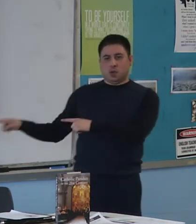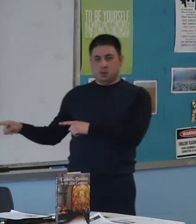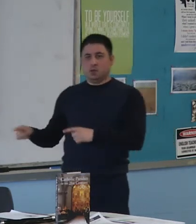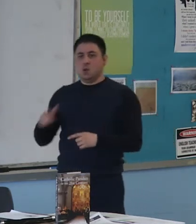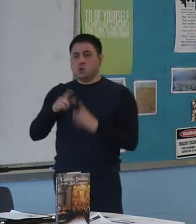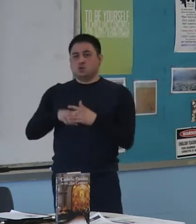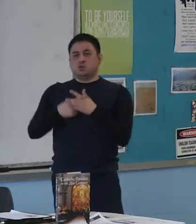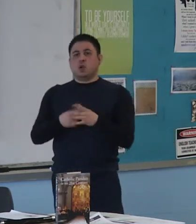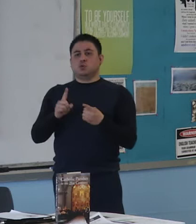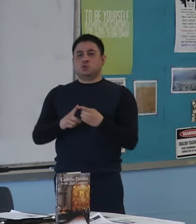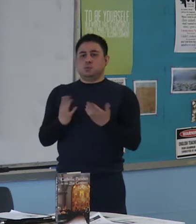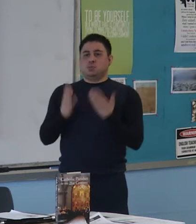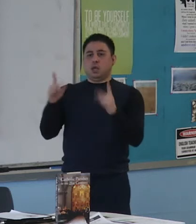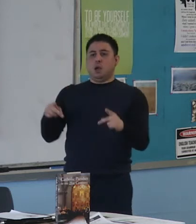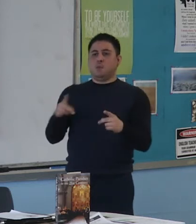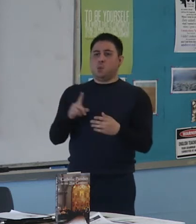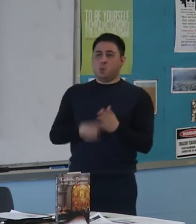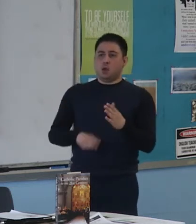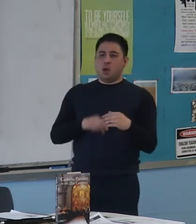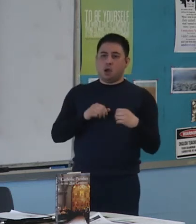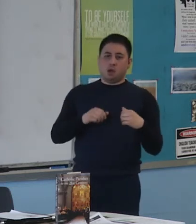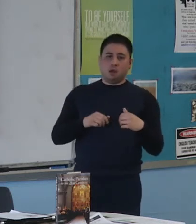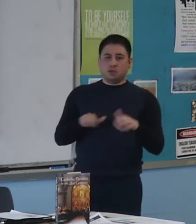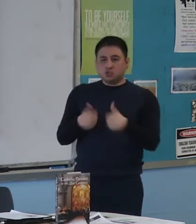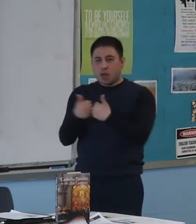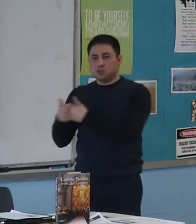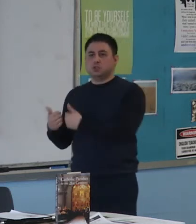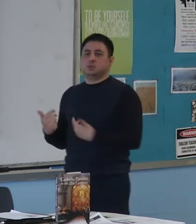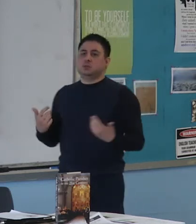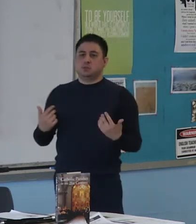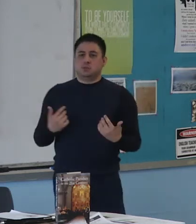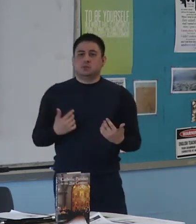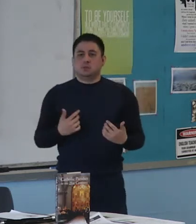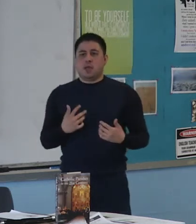starts to bring up what are the obstacles. And the number of these